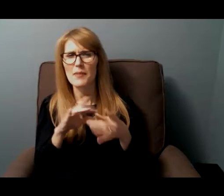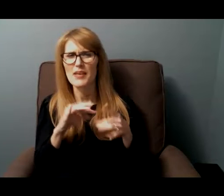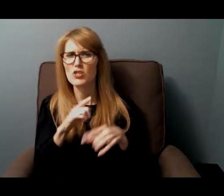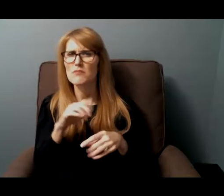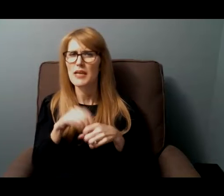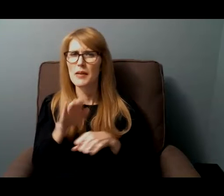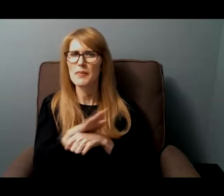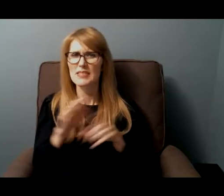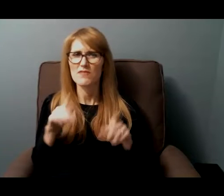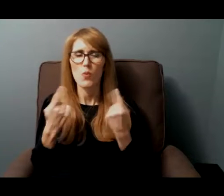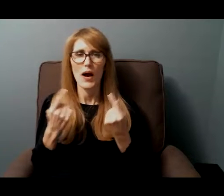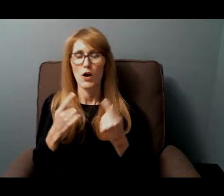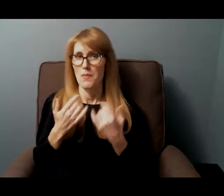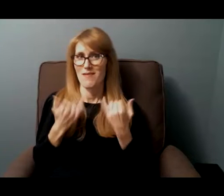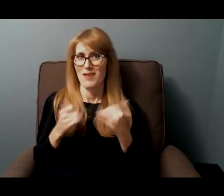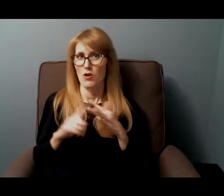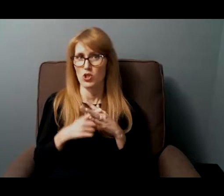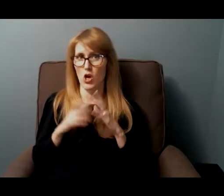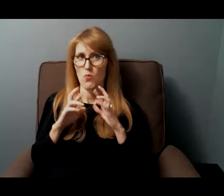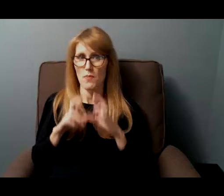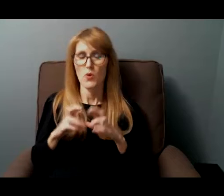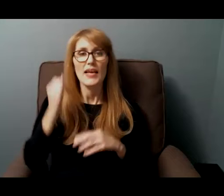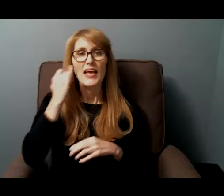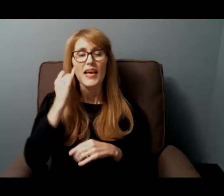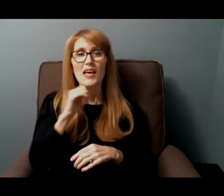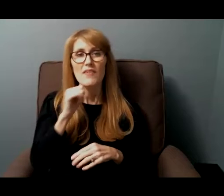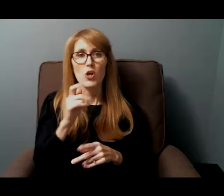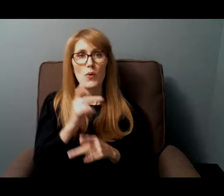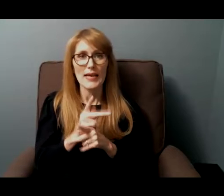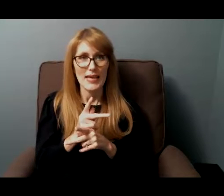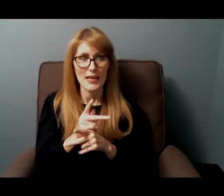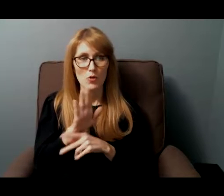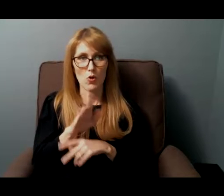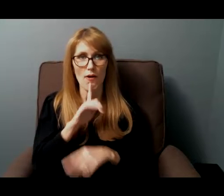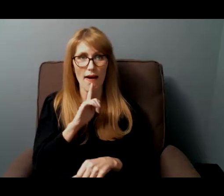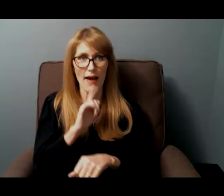now reporting. If you didn't keep the monthly actuals, Social Security will probably just